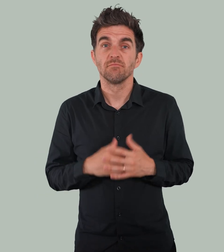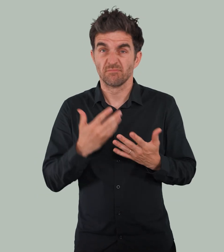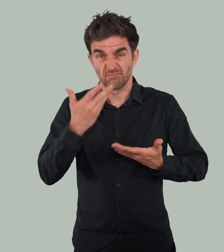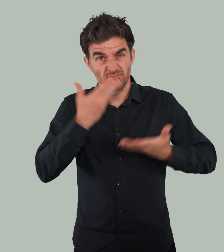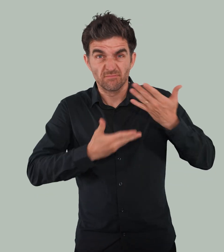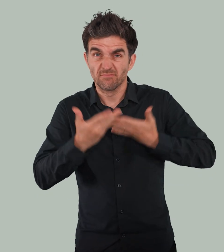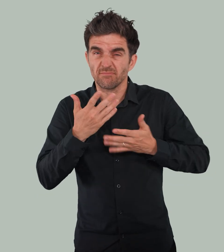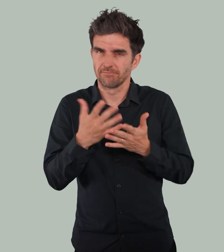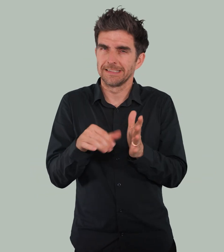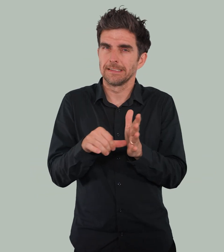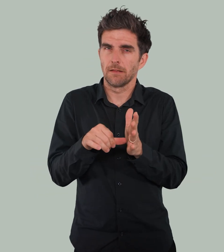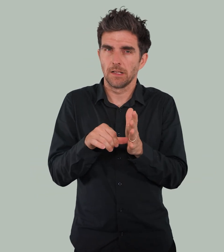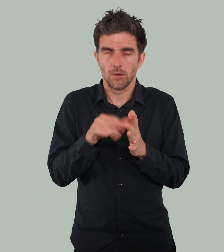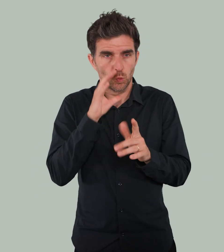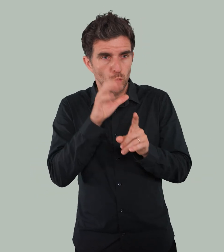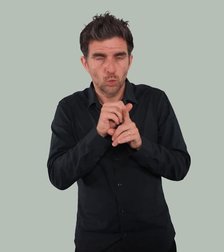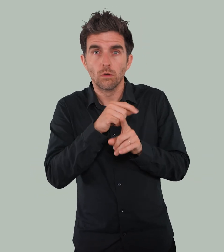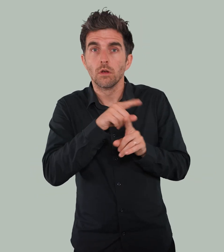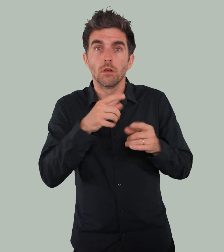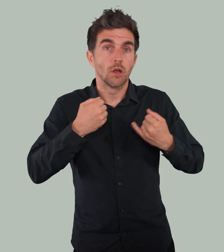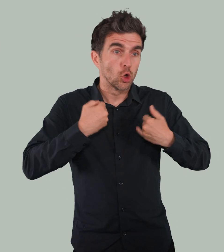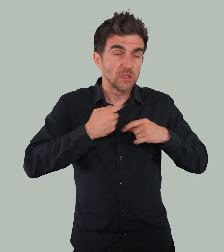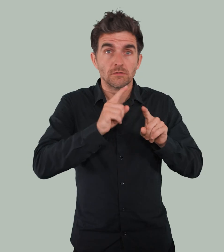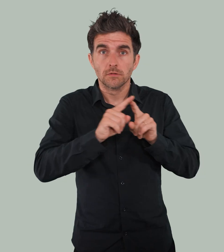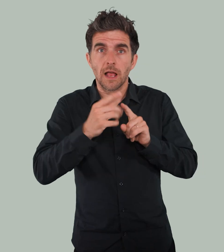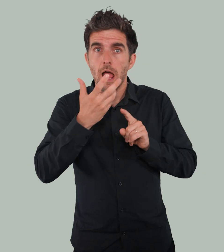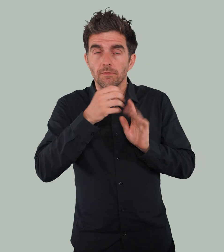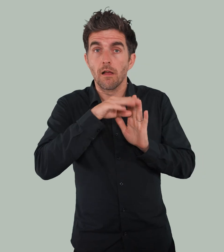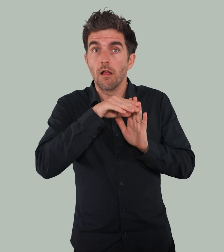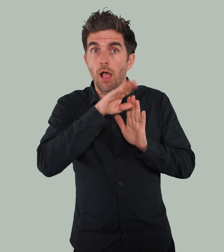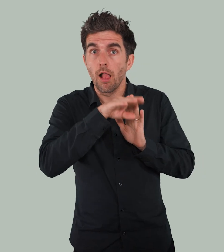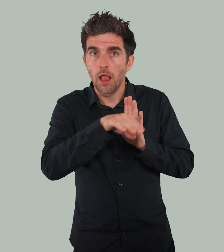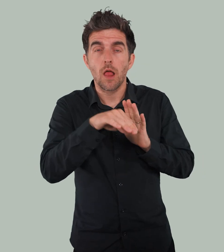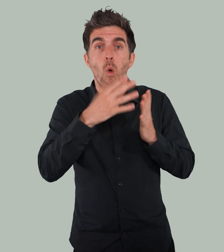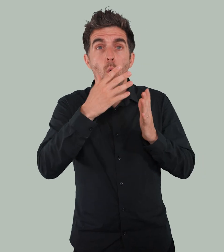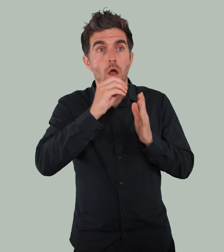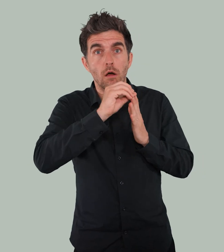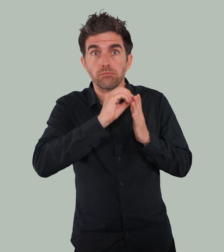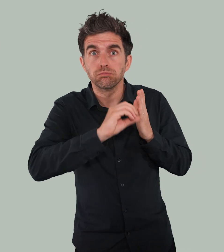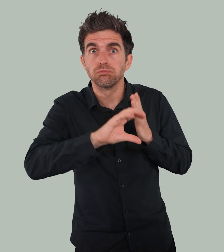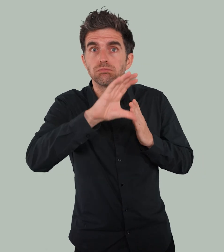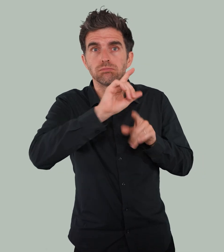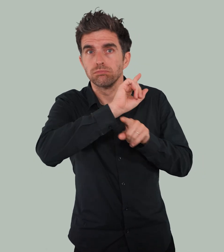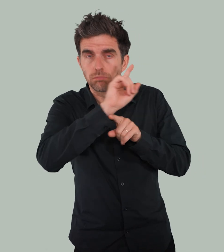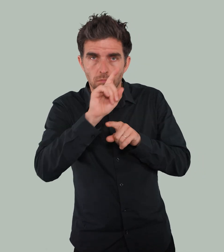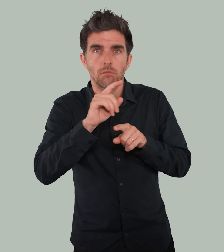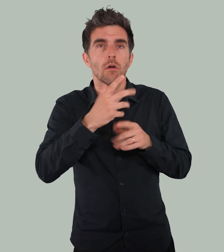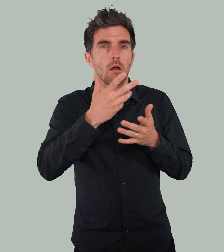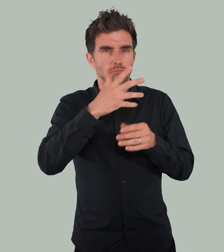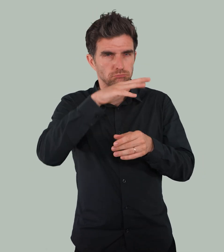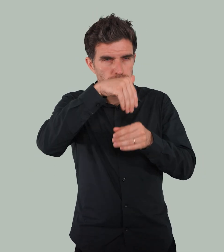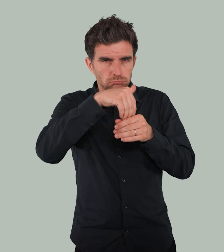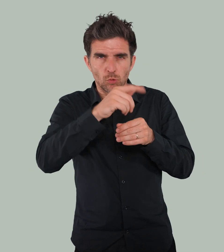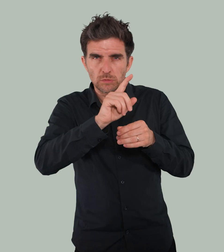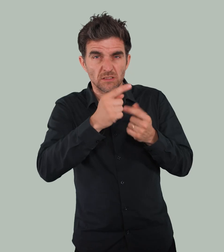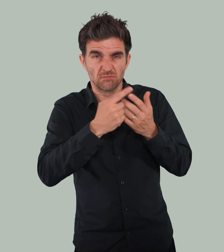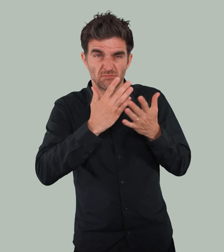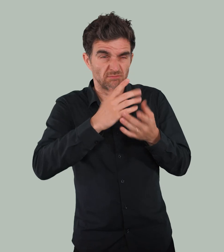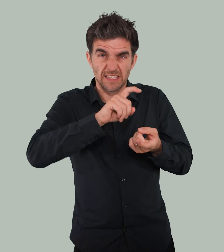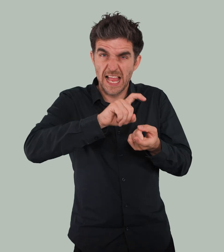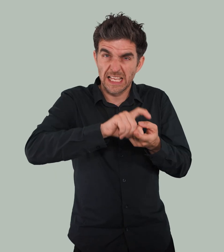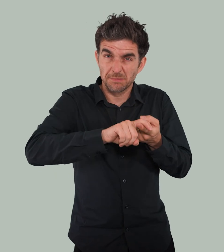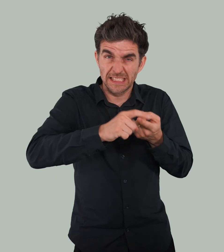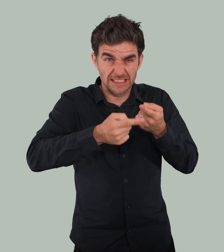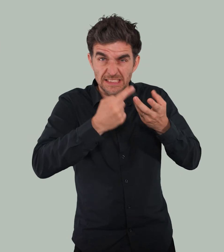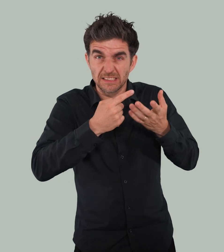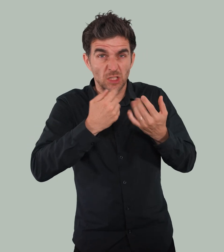Describe difficulties in capturing fluctuating, cumulative or context-dependent